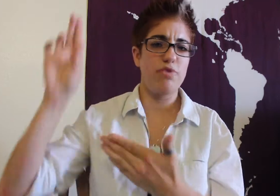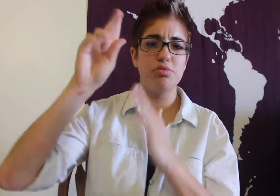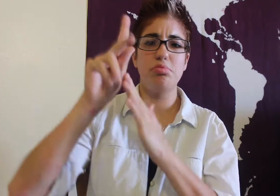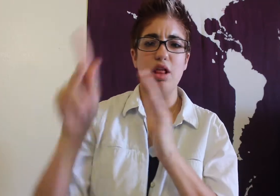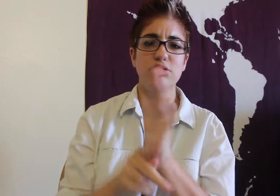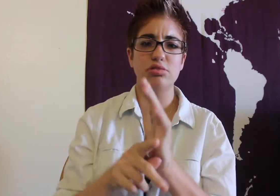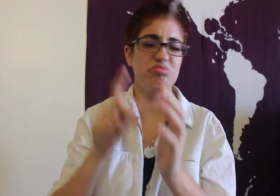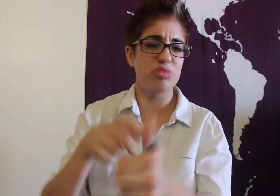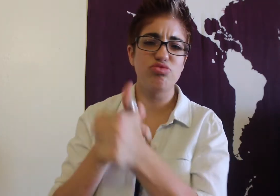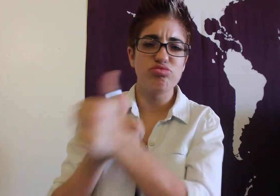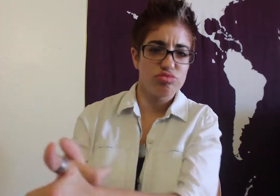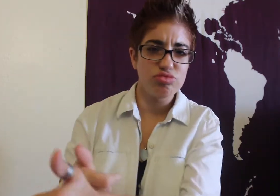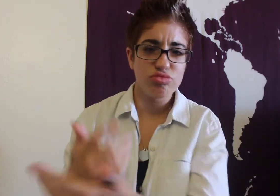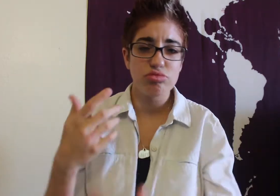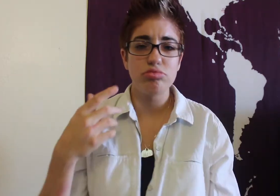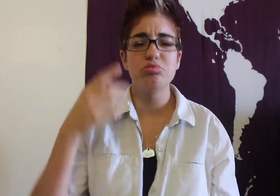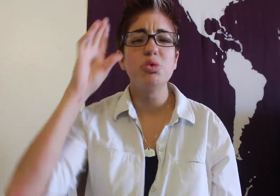It is in the university policy.